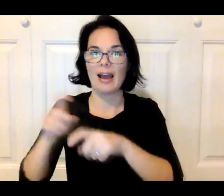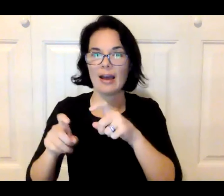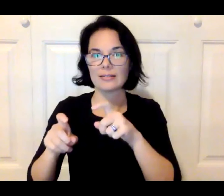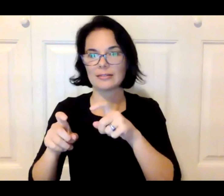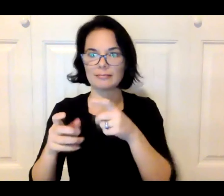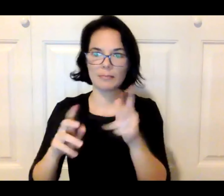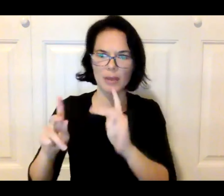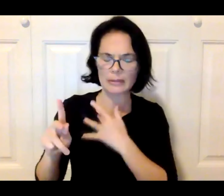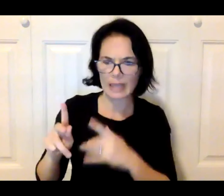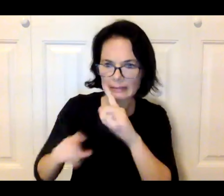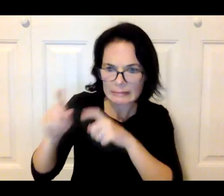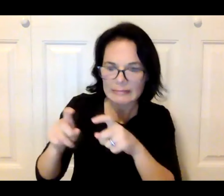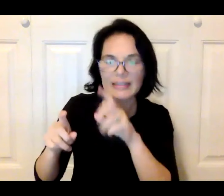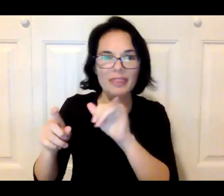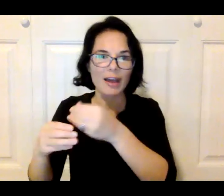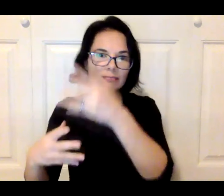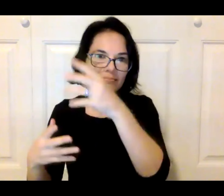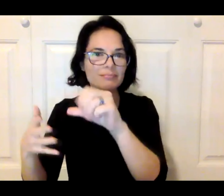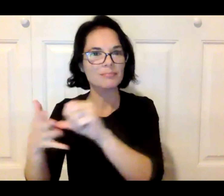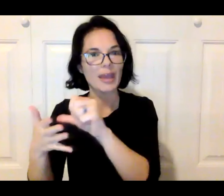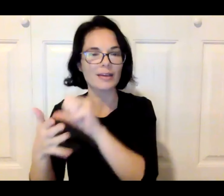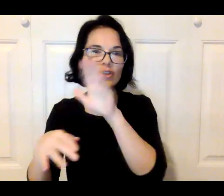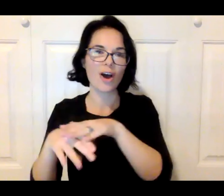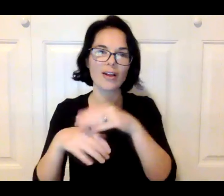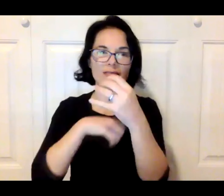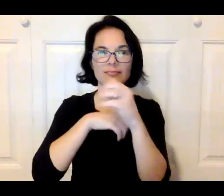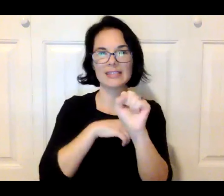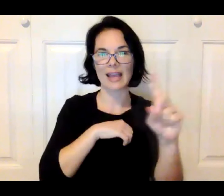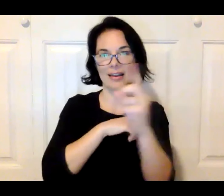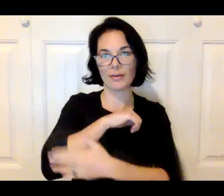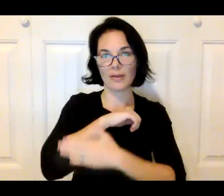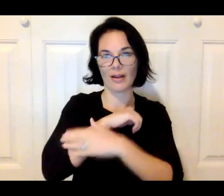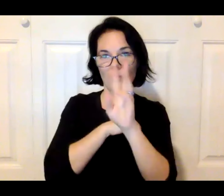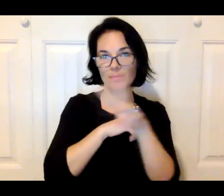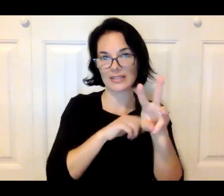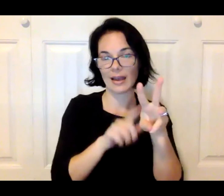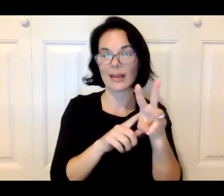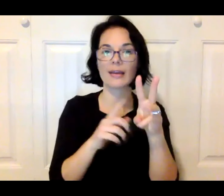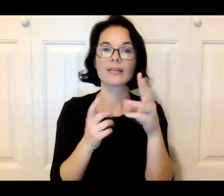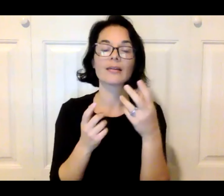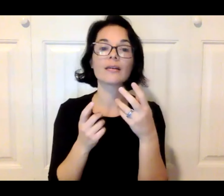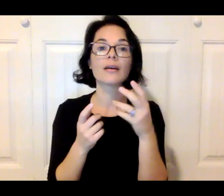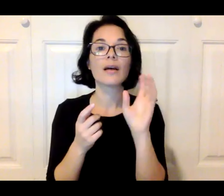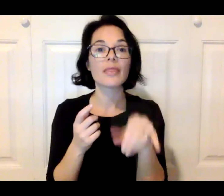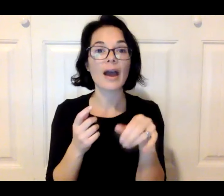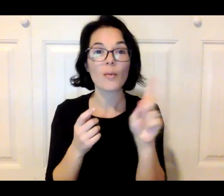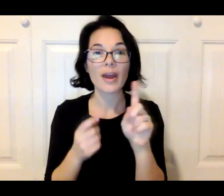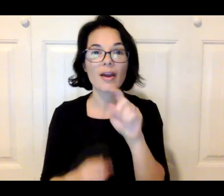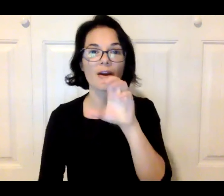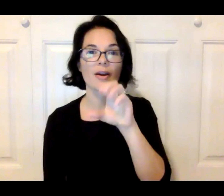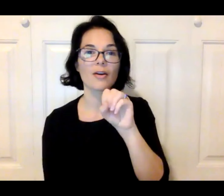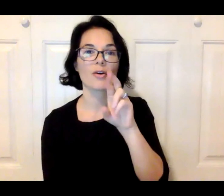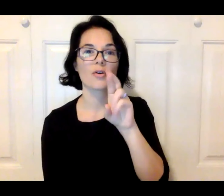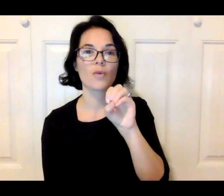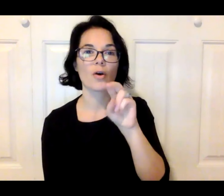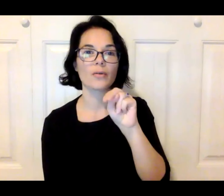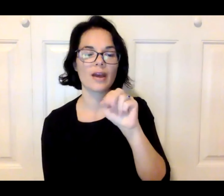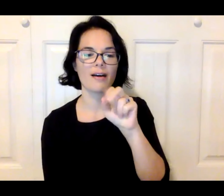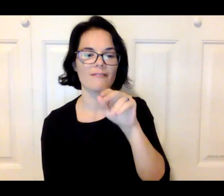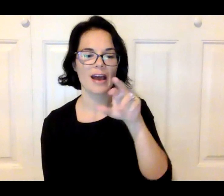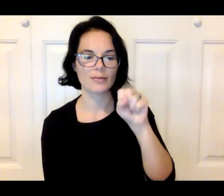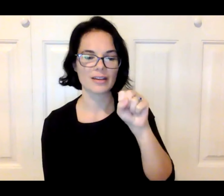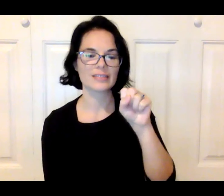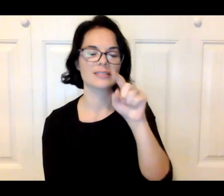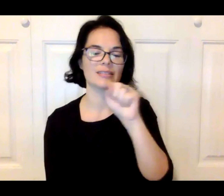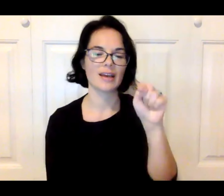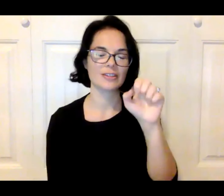for coronavirus. You can navigate there by going to coronavirus-sd.com. There are